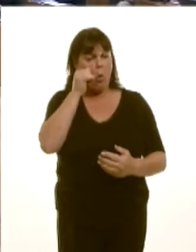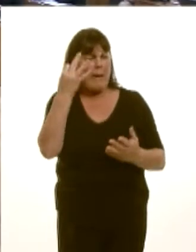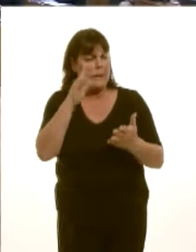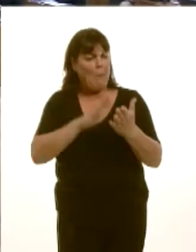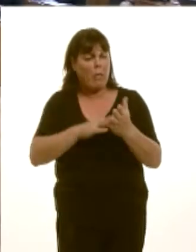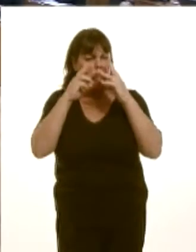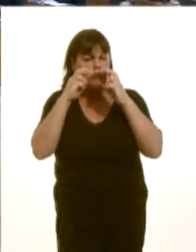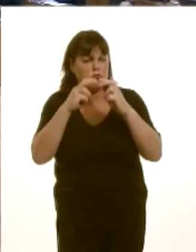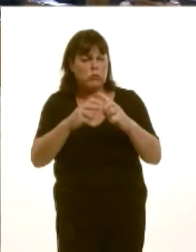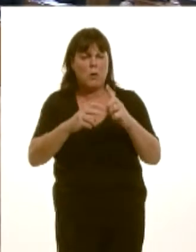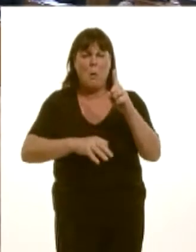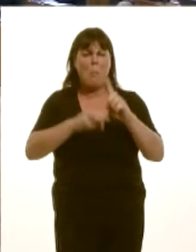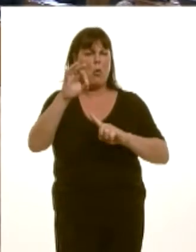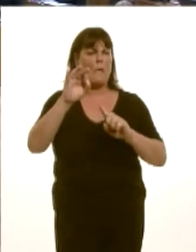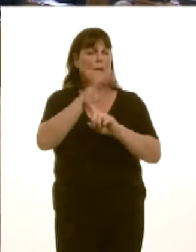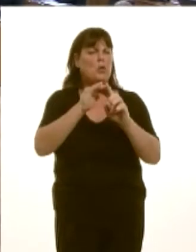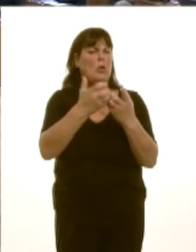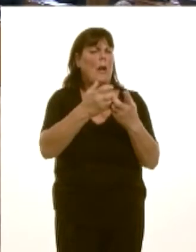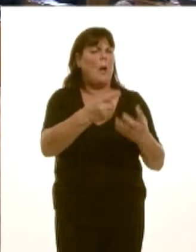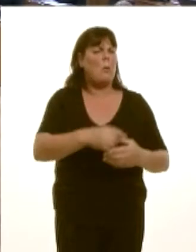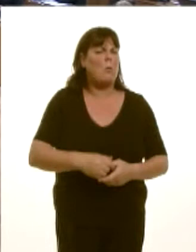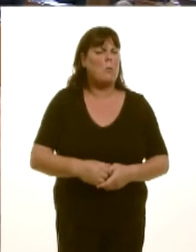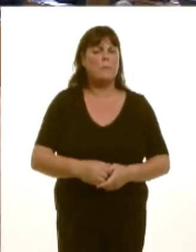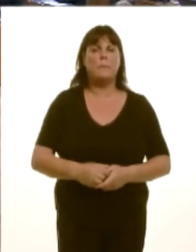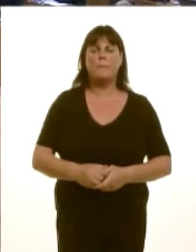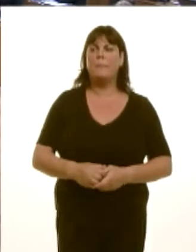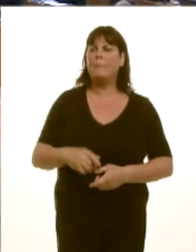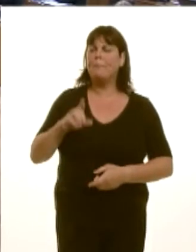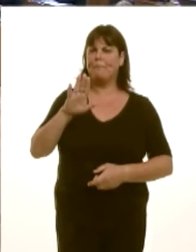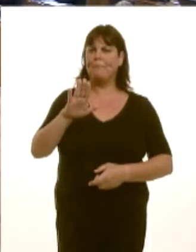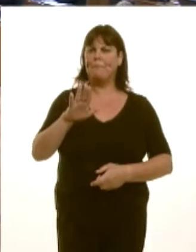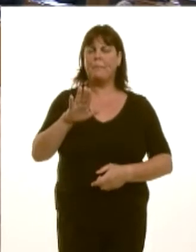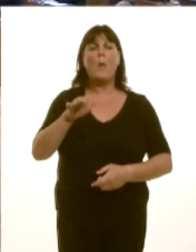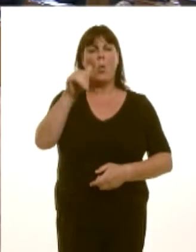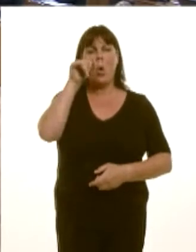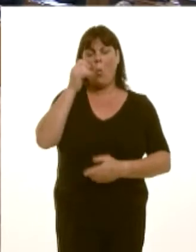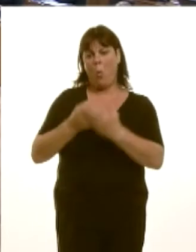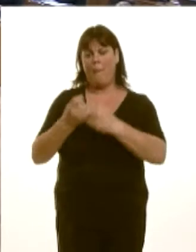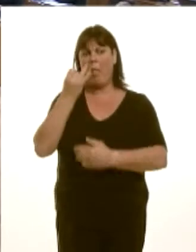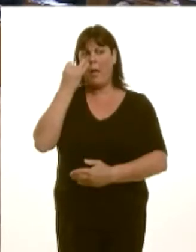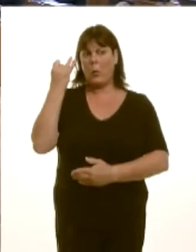Carwyn Jones: First of all, I would urge Members not to pre-empt the inquiry that will take place into the events of last week.